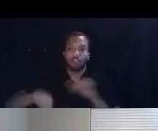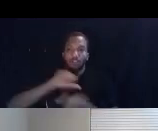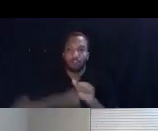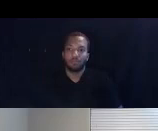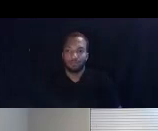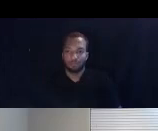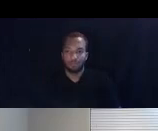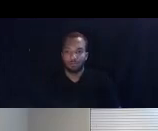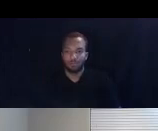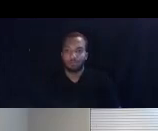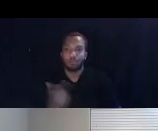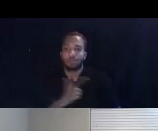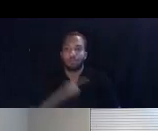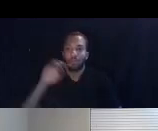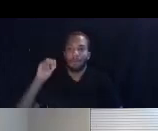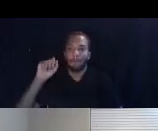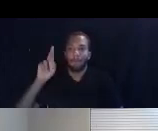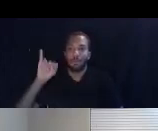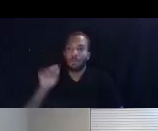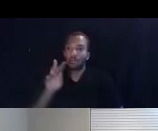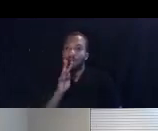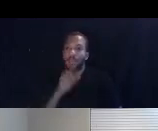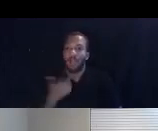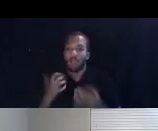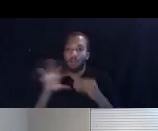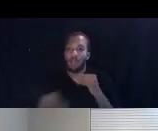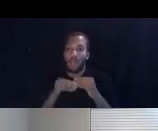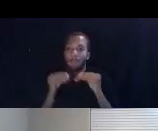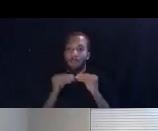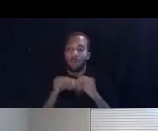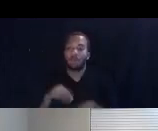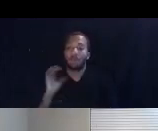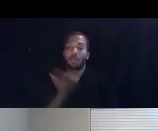I can also add a little bit more. So, within our community health improvement plan